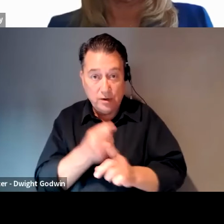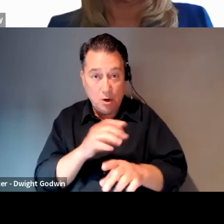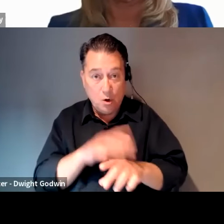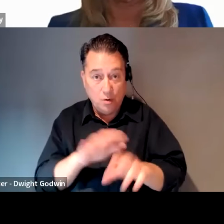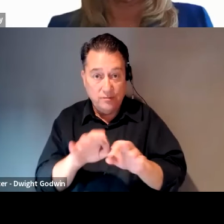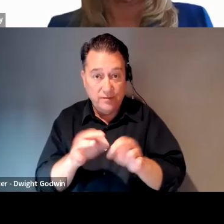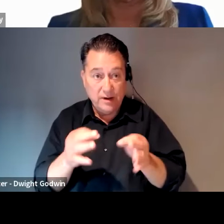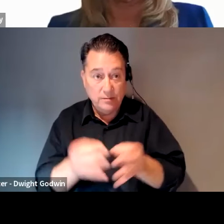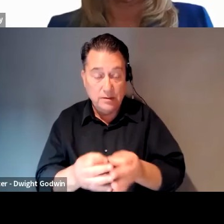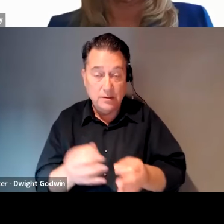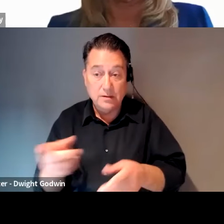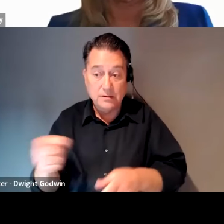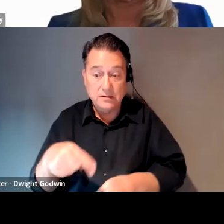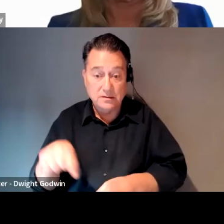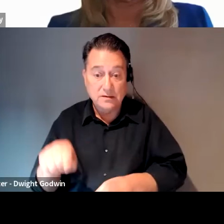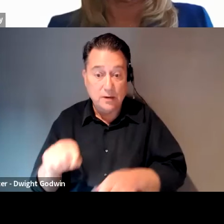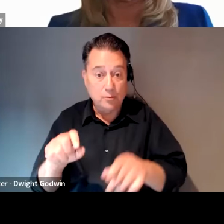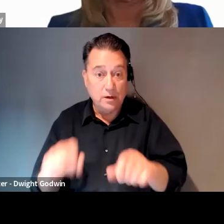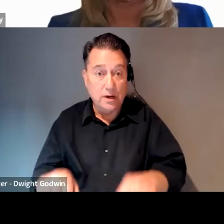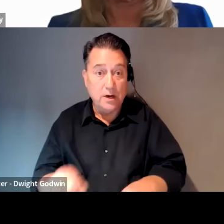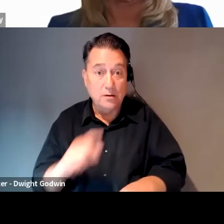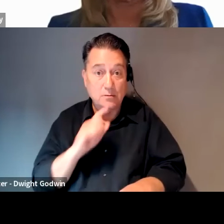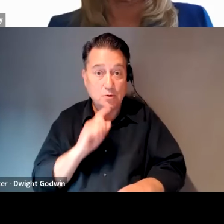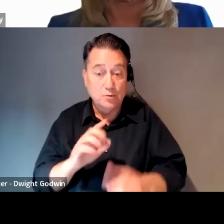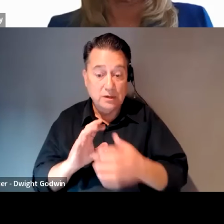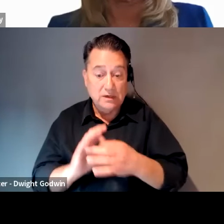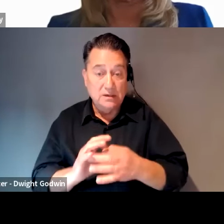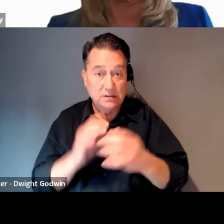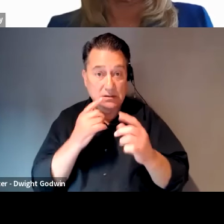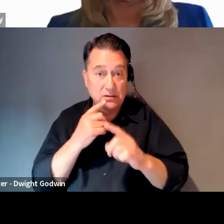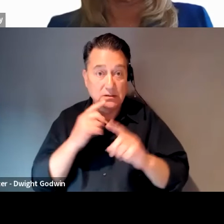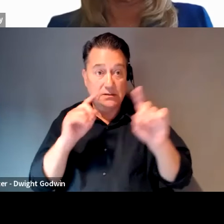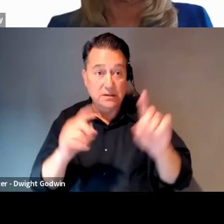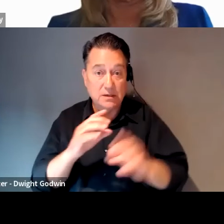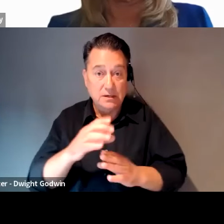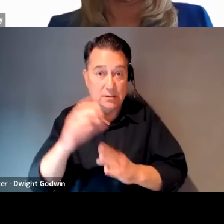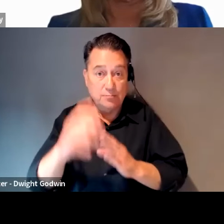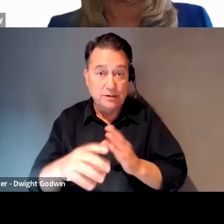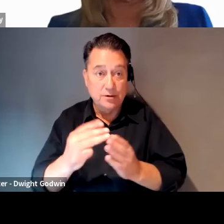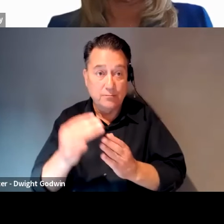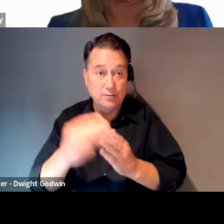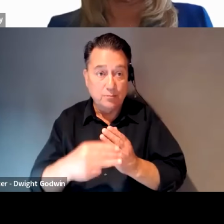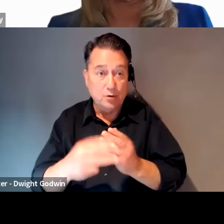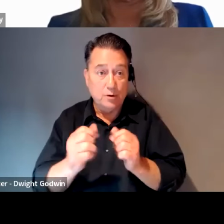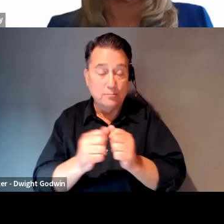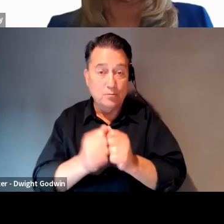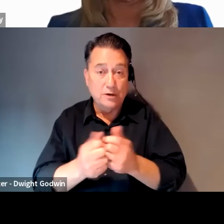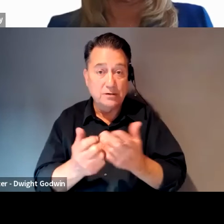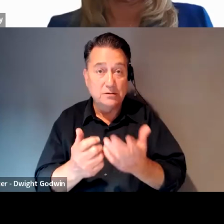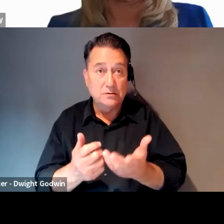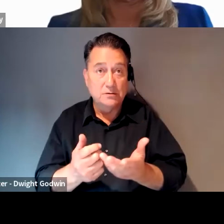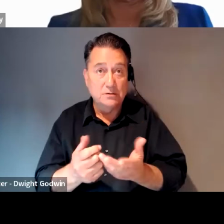And they were able to associate successful completion of program with successful completion